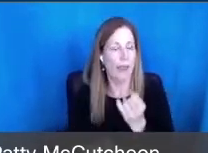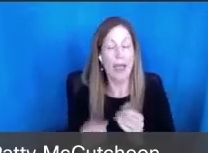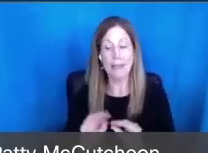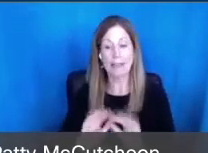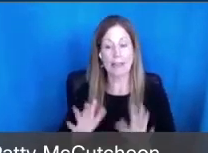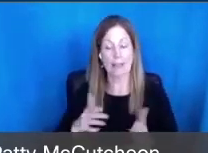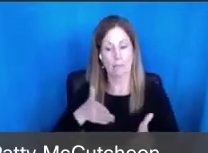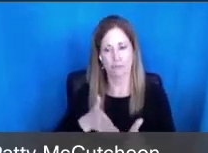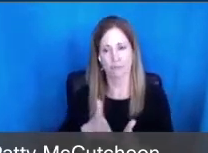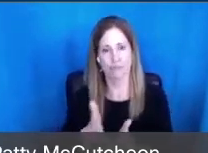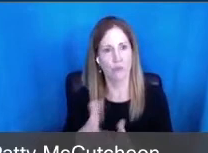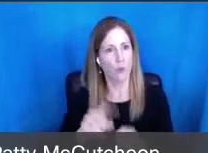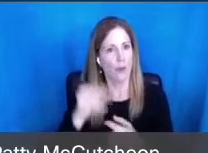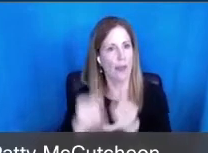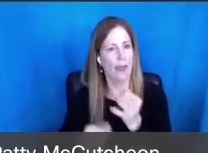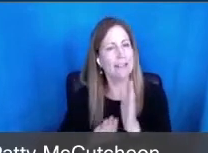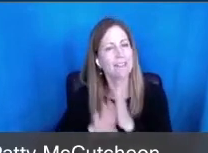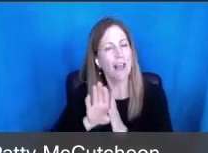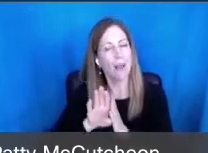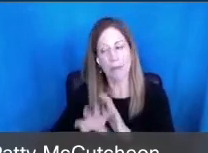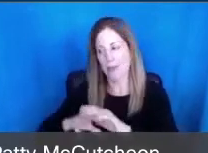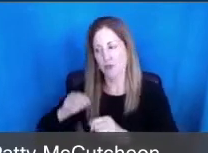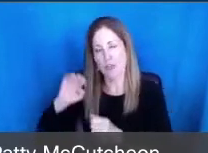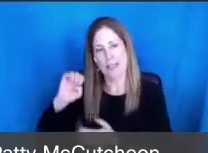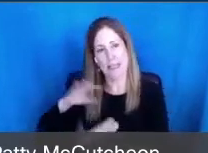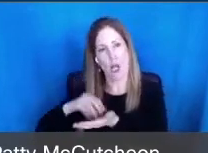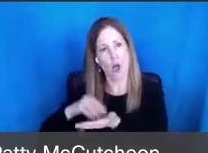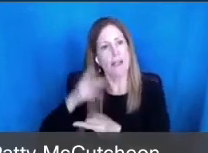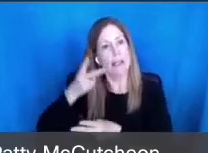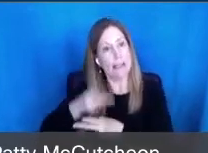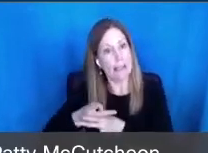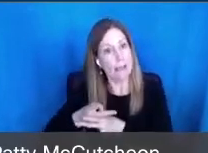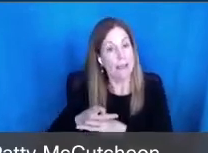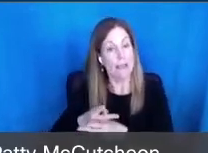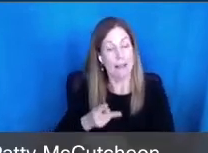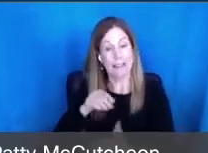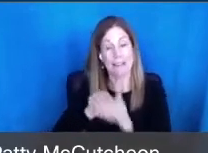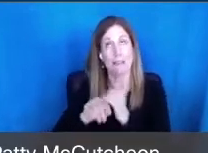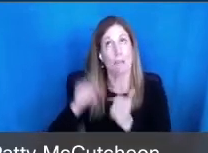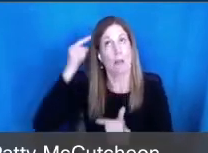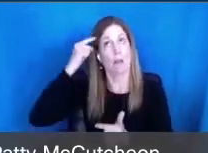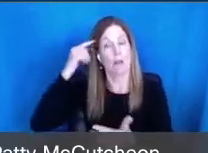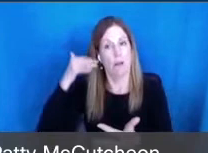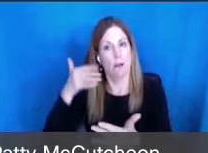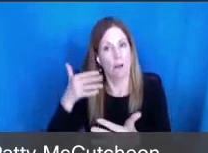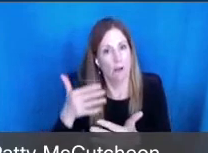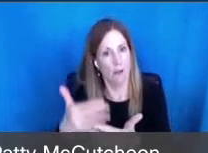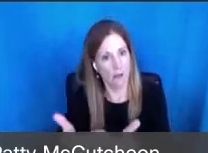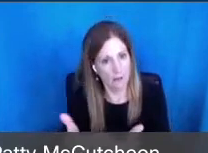while developing those external eLearnings and keeping accessibility at the forefront throughout the entire process. We think our process